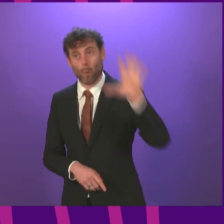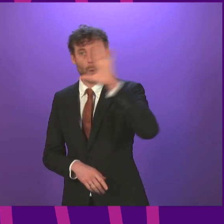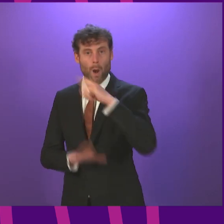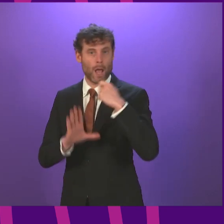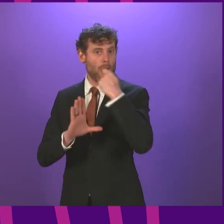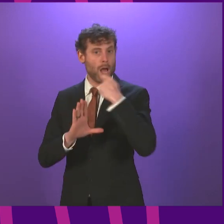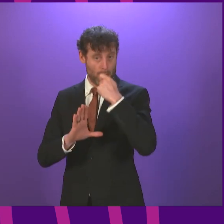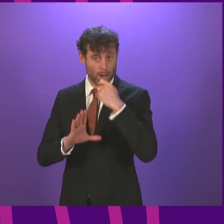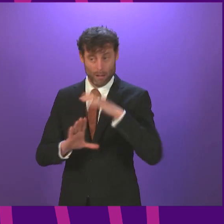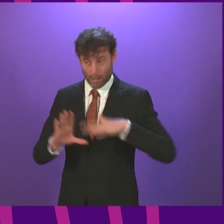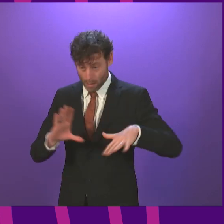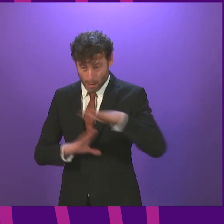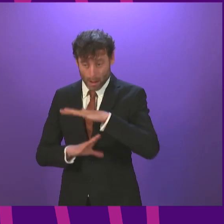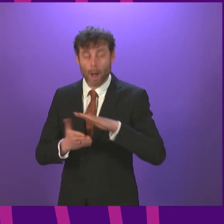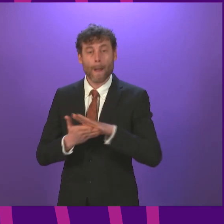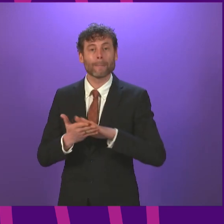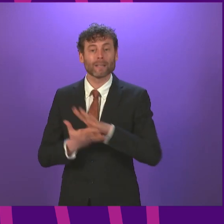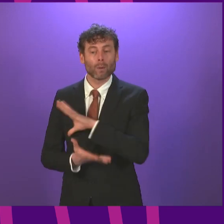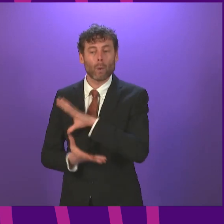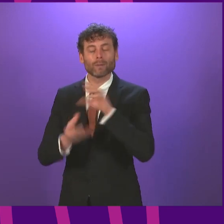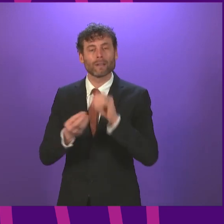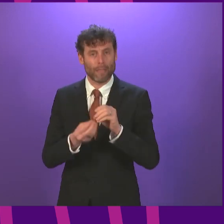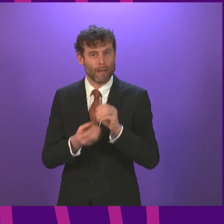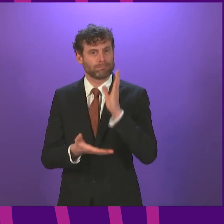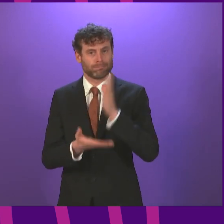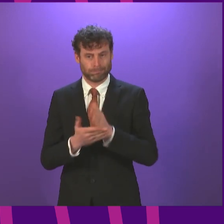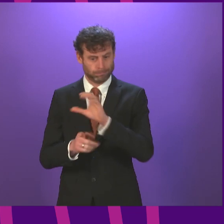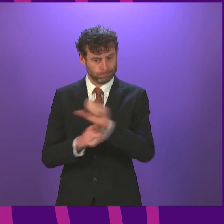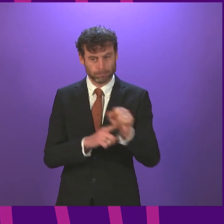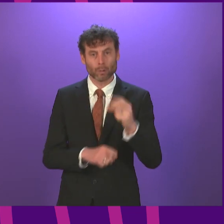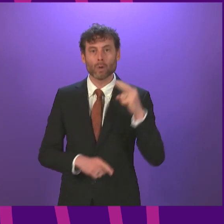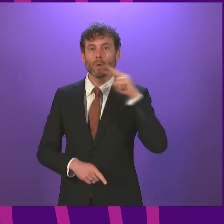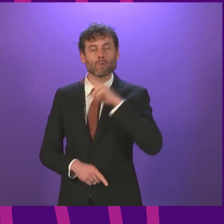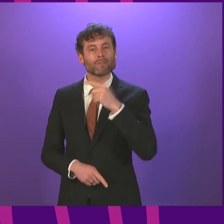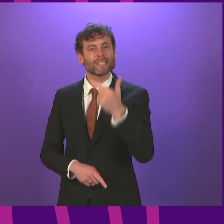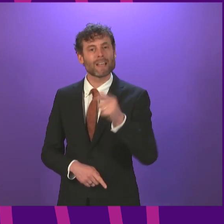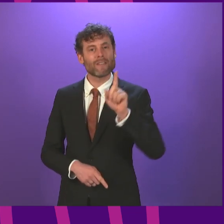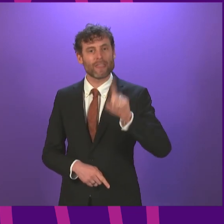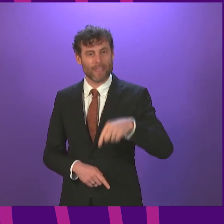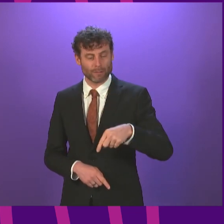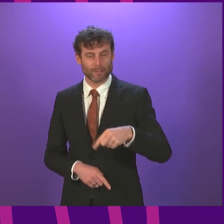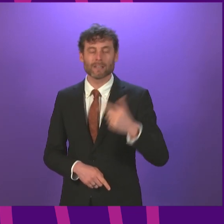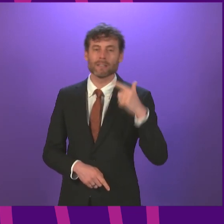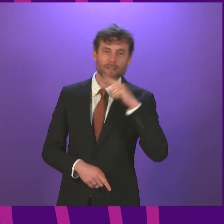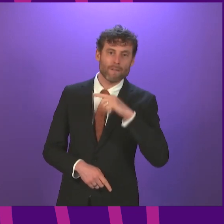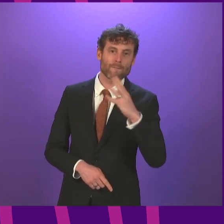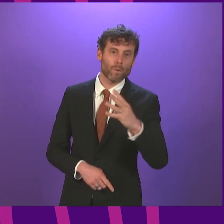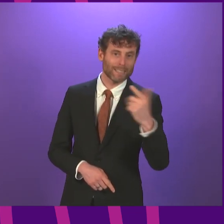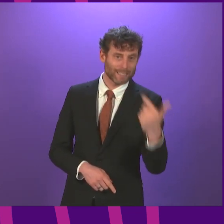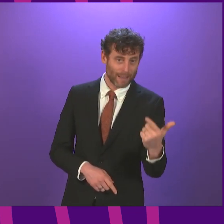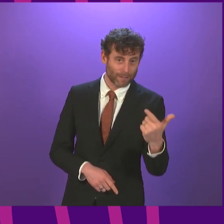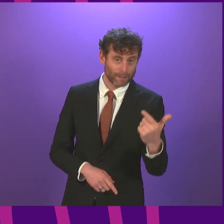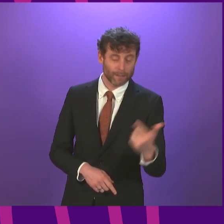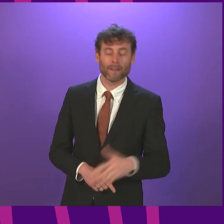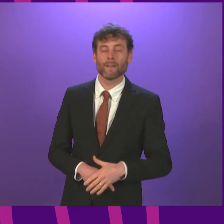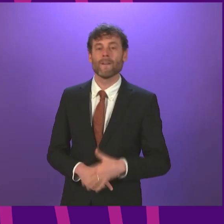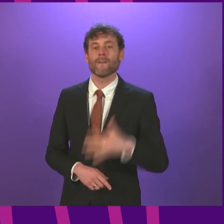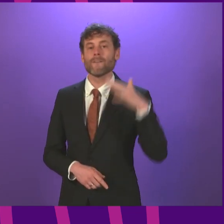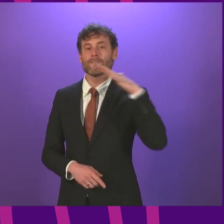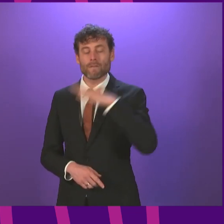carried out. That takes the total number of confirmed cases to 207,747. There are 556